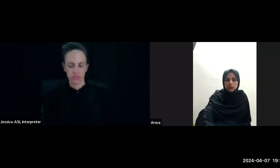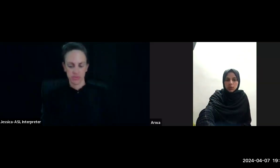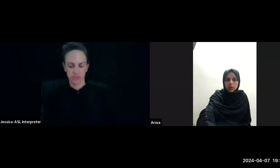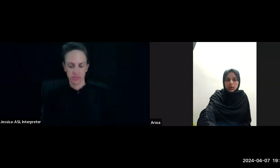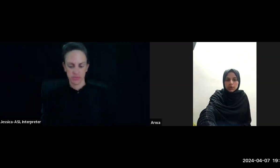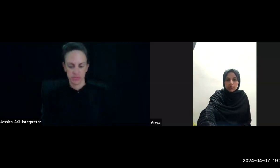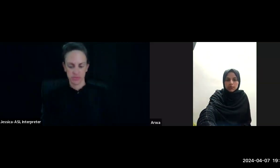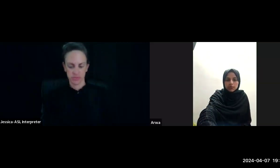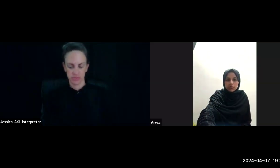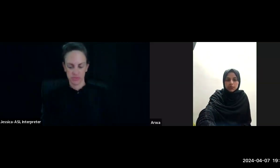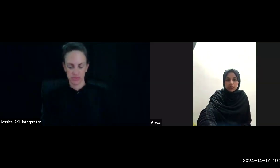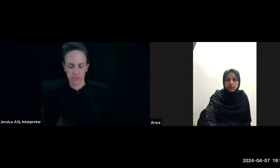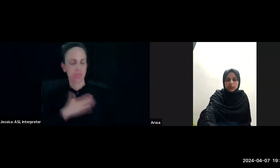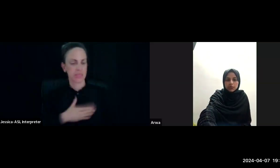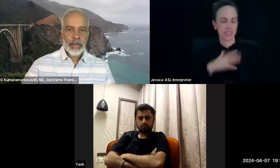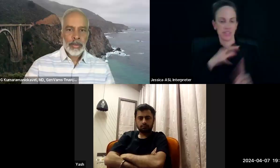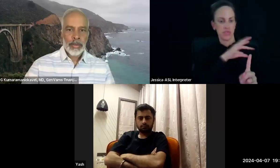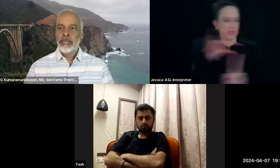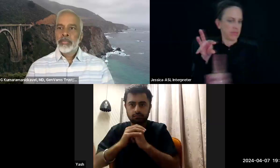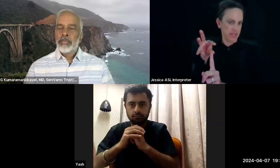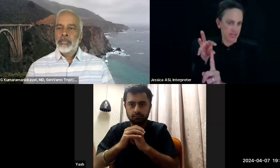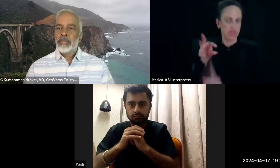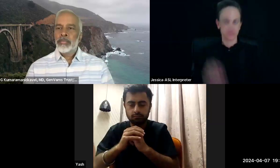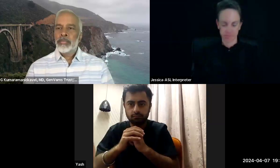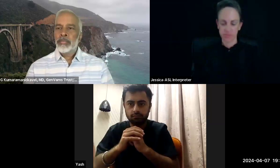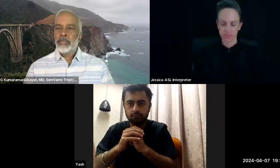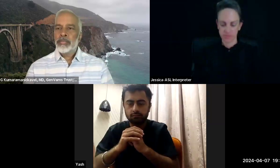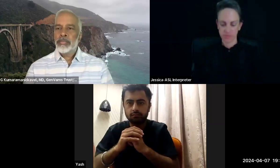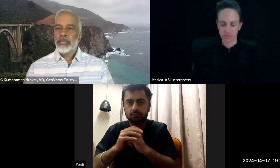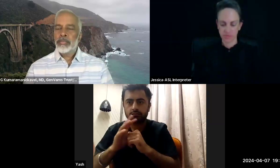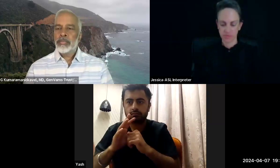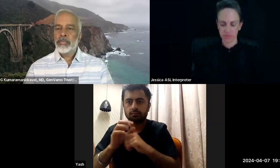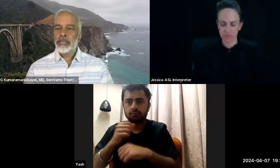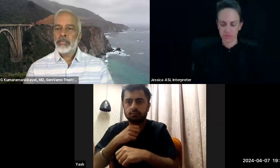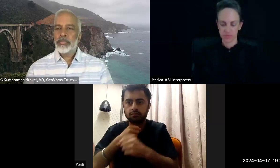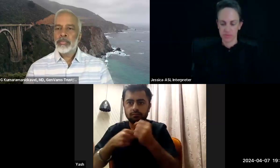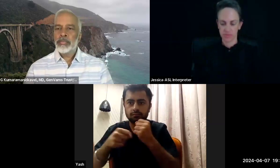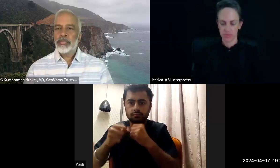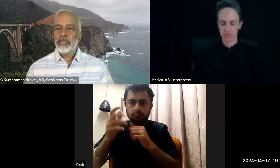[Geri speaking] Okay I will remove the spotlight from Arwa.